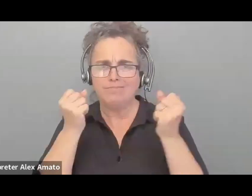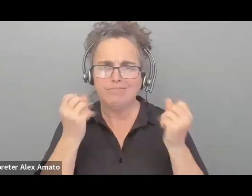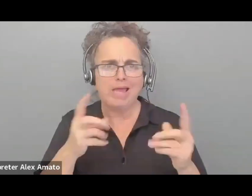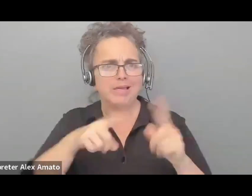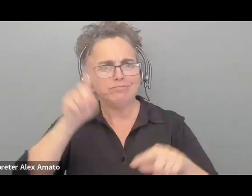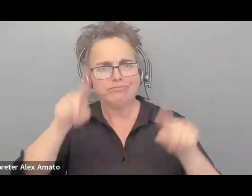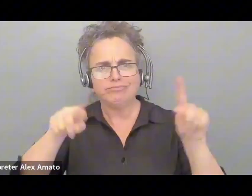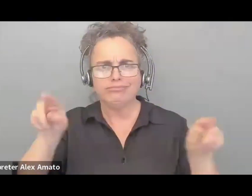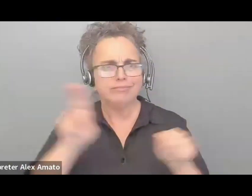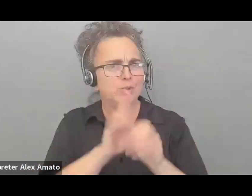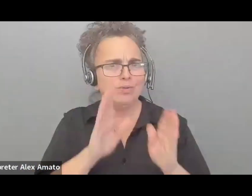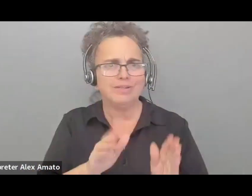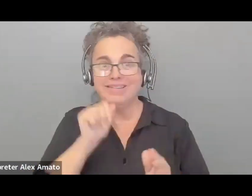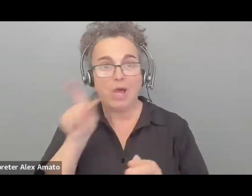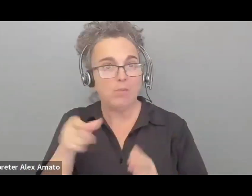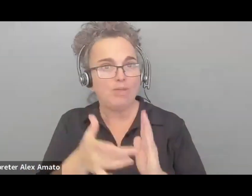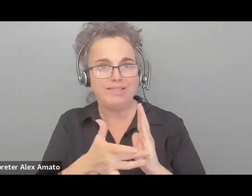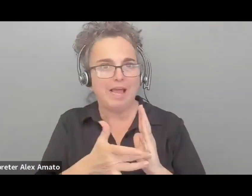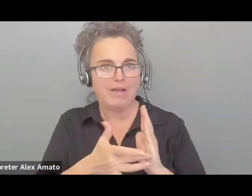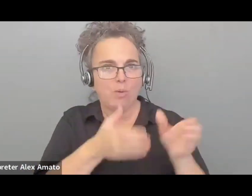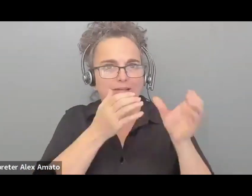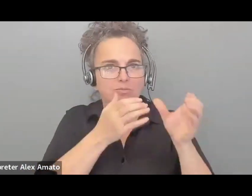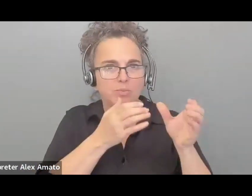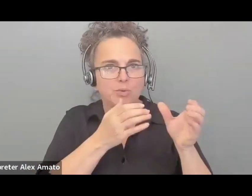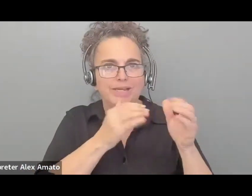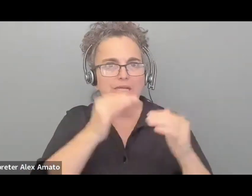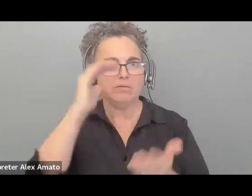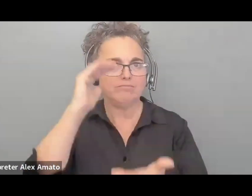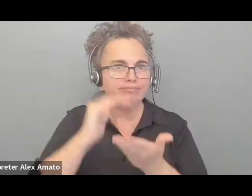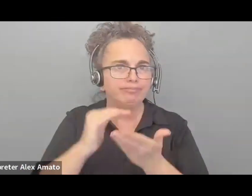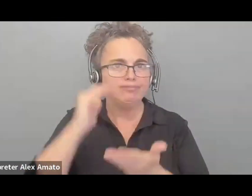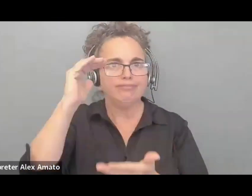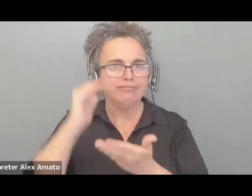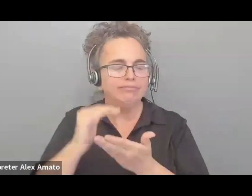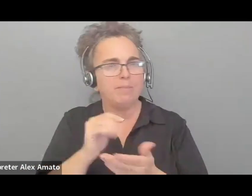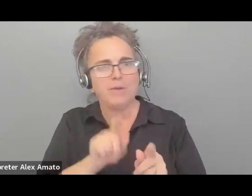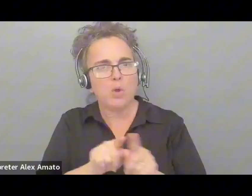but I also wanna add the context of their environment. You know, some people are in hospitals,